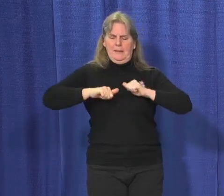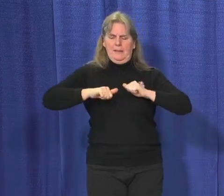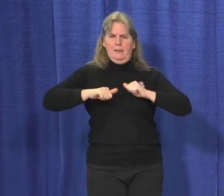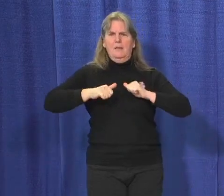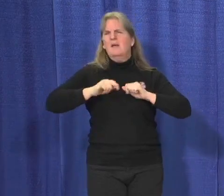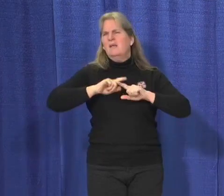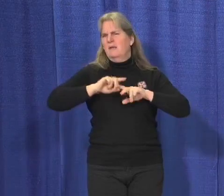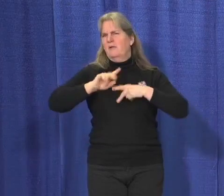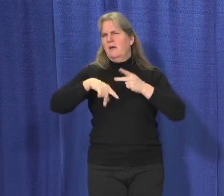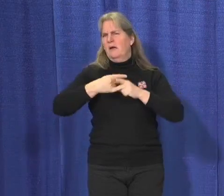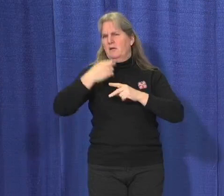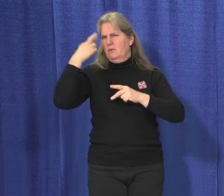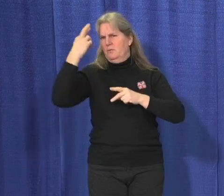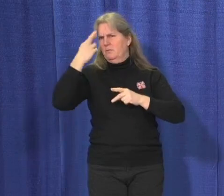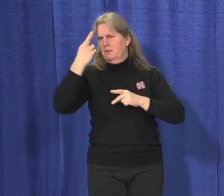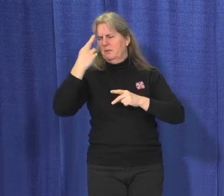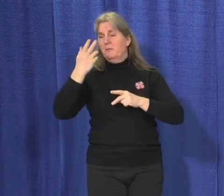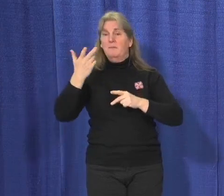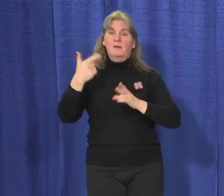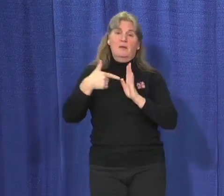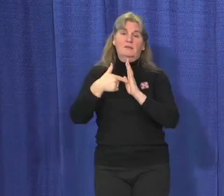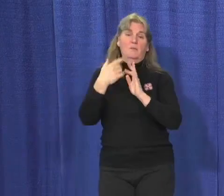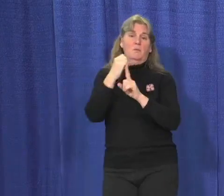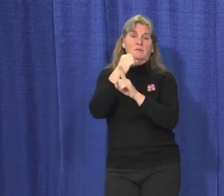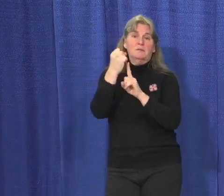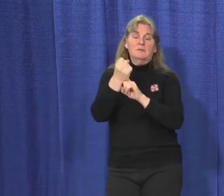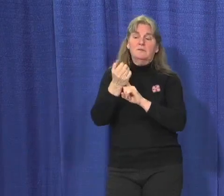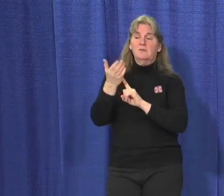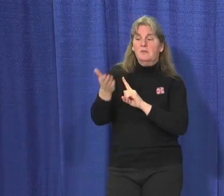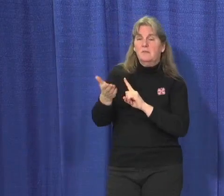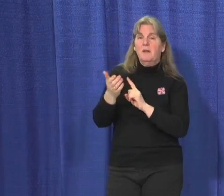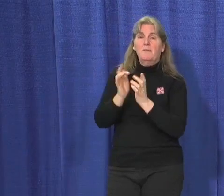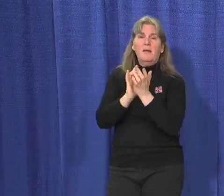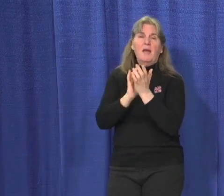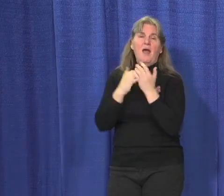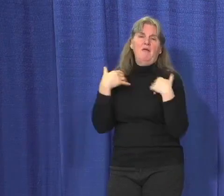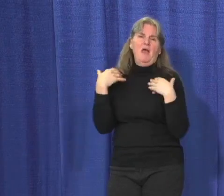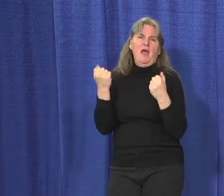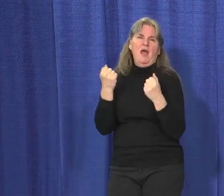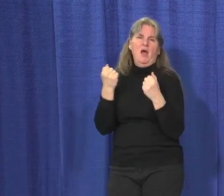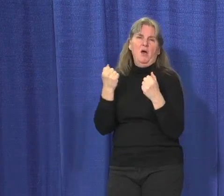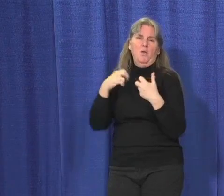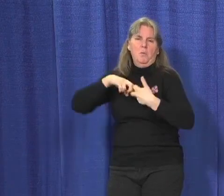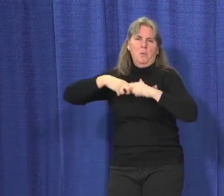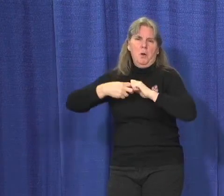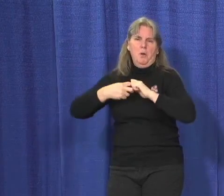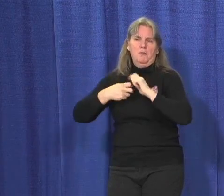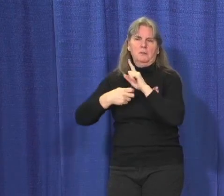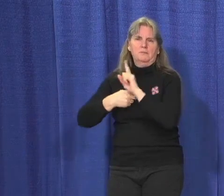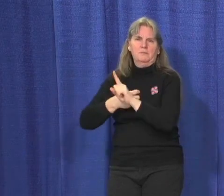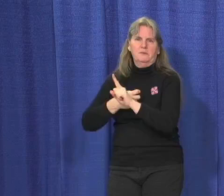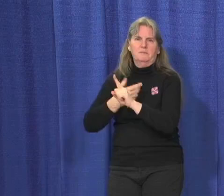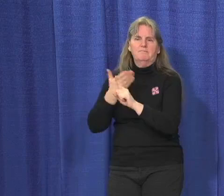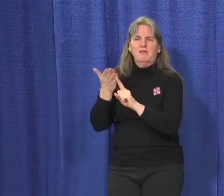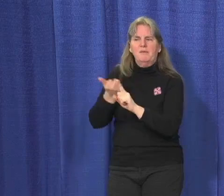reasons and there have been situations when people have medical conditions and they are